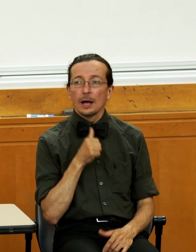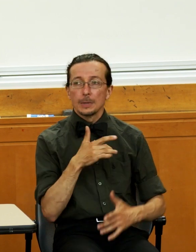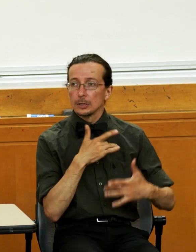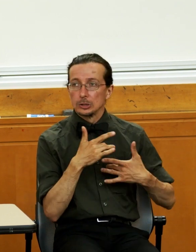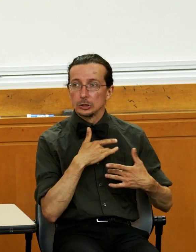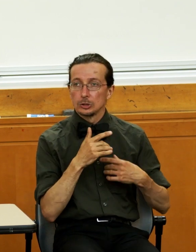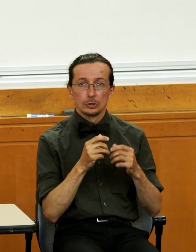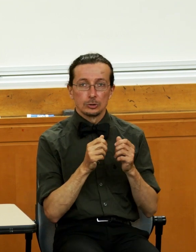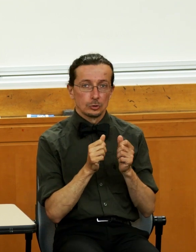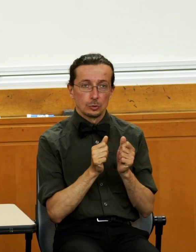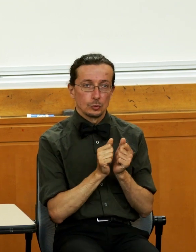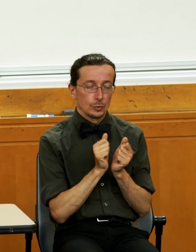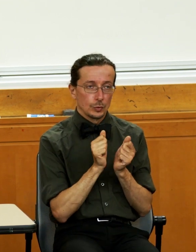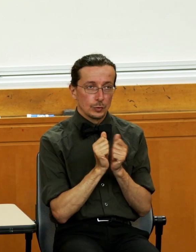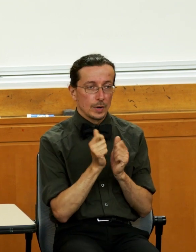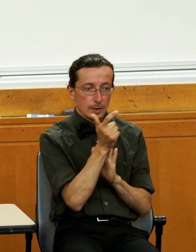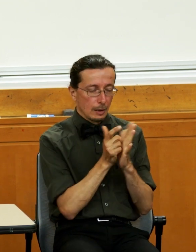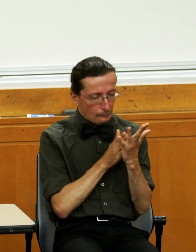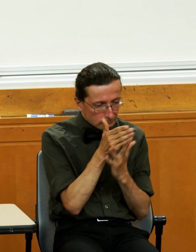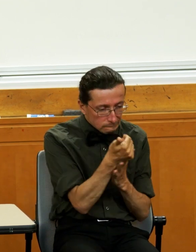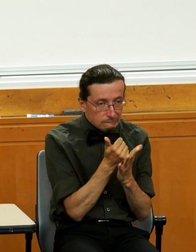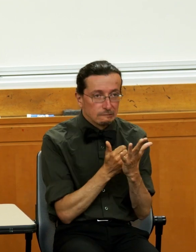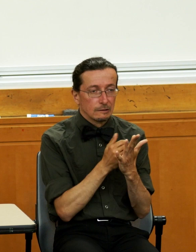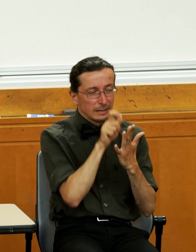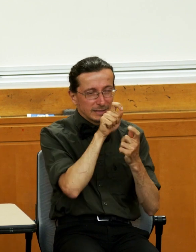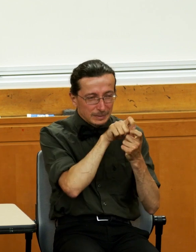the particular ins-and-outs of the law as it is actually making it something that